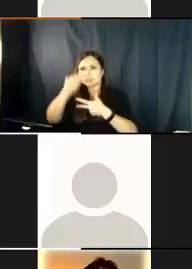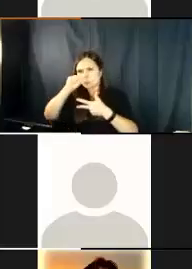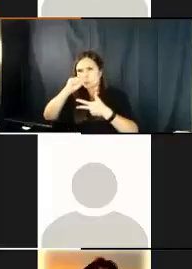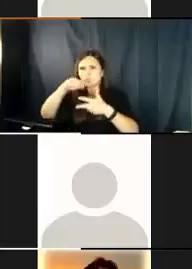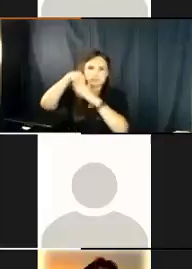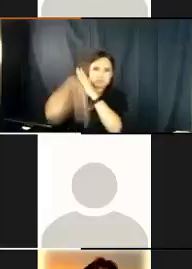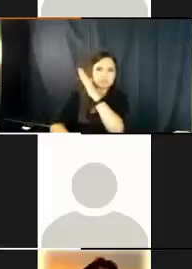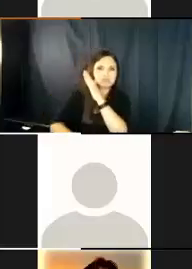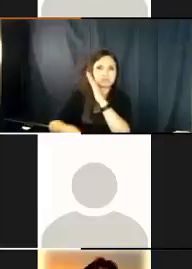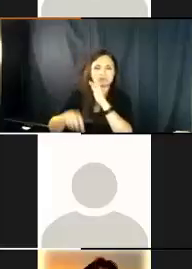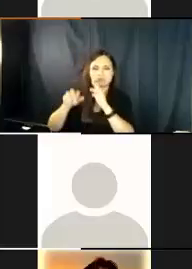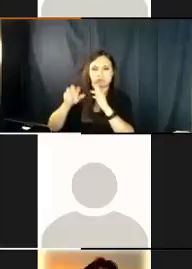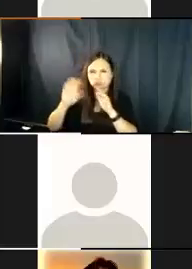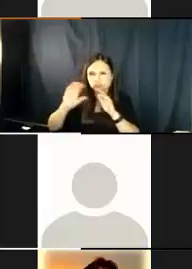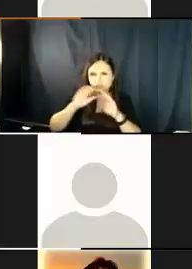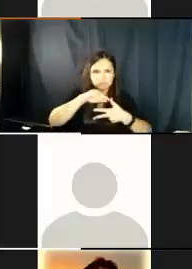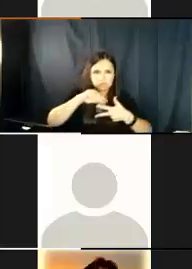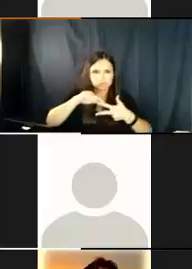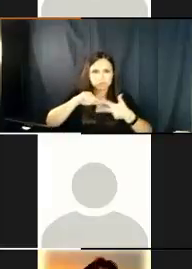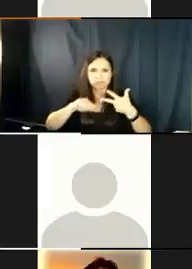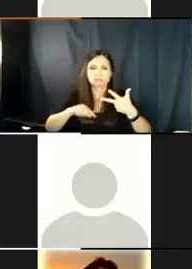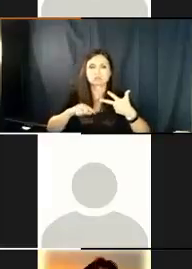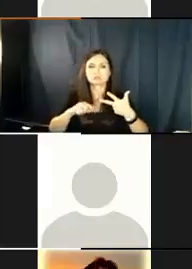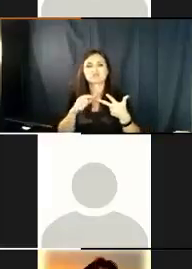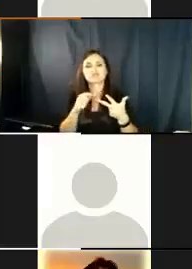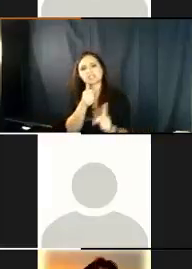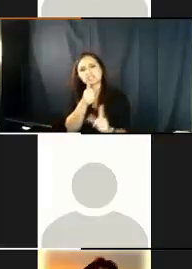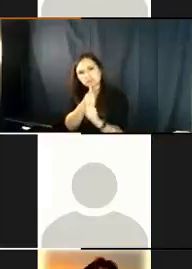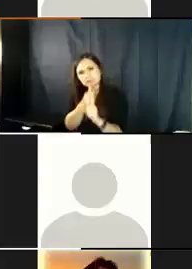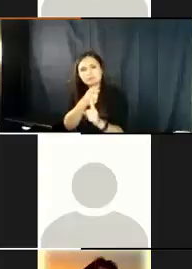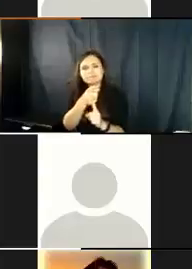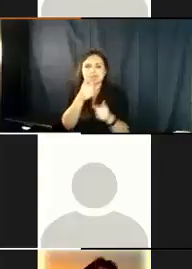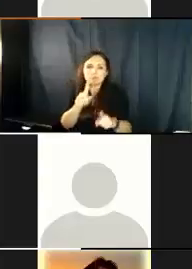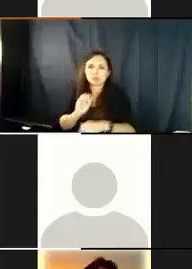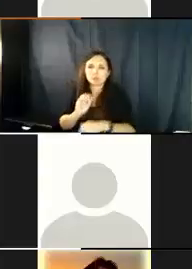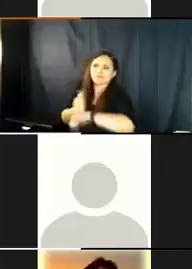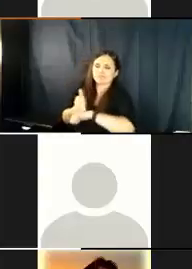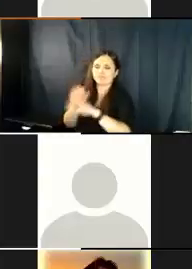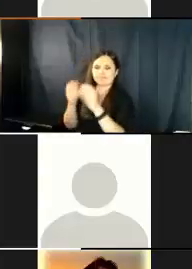of these and kind of have them with you as you go and design a course.